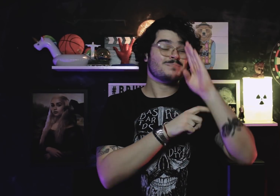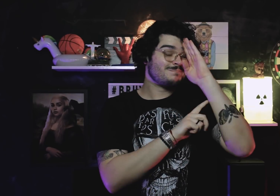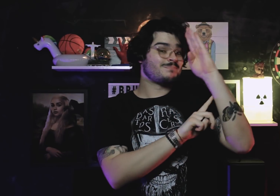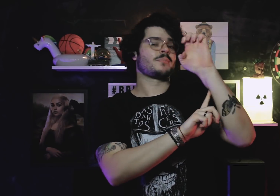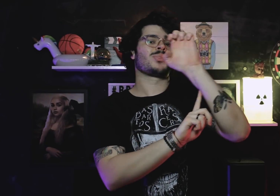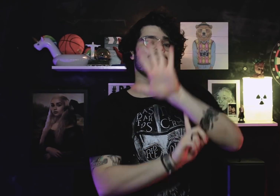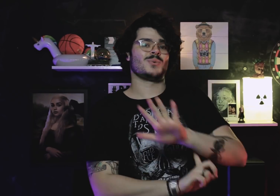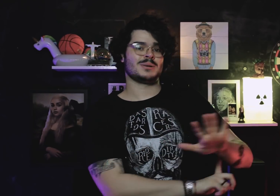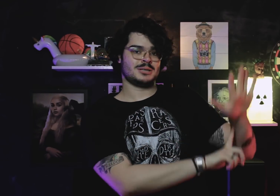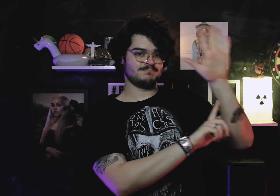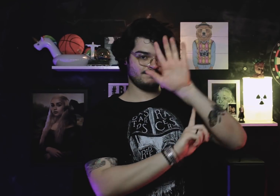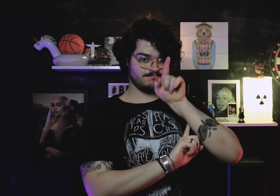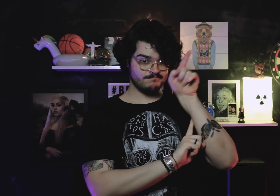especially in Europe.